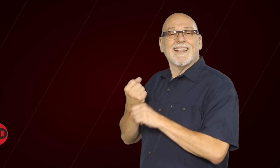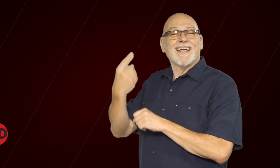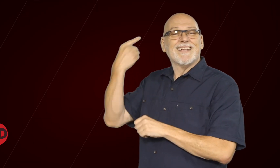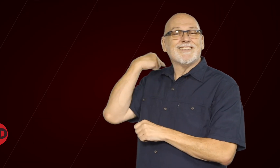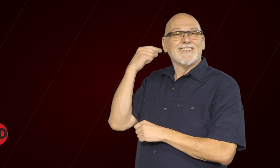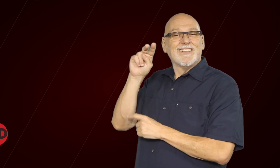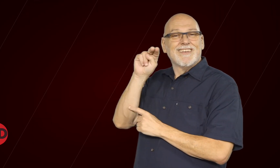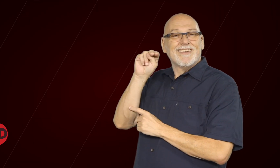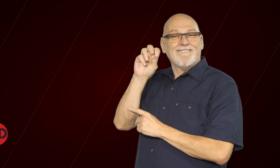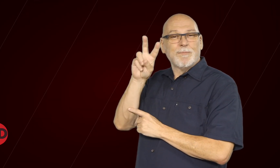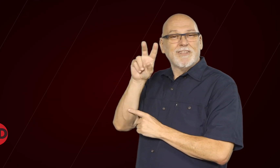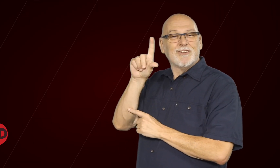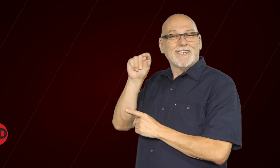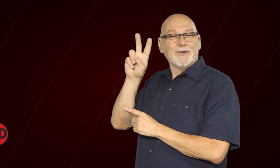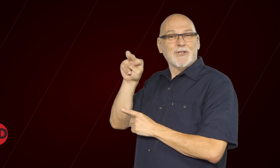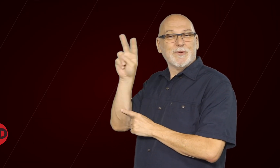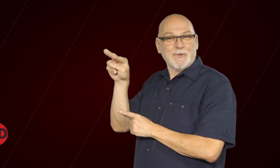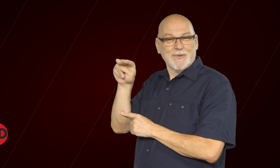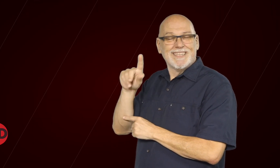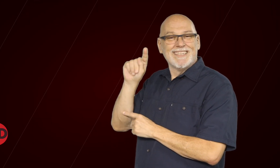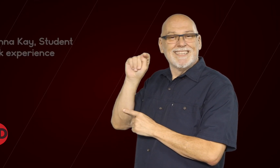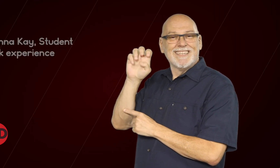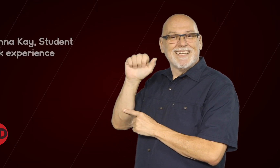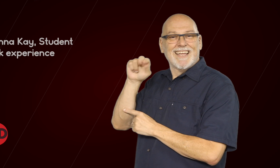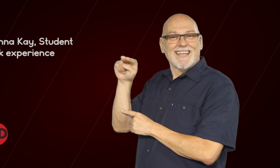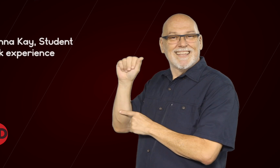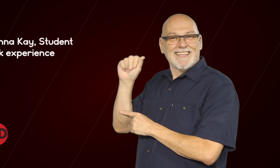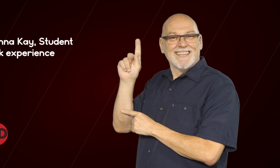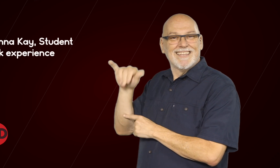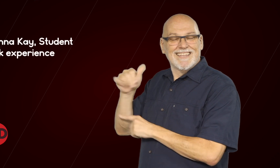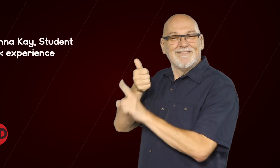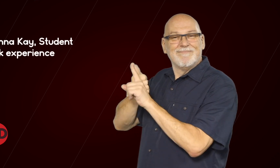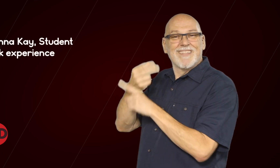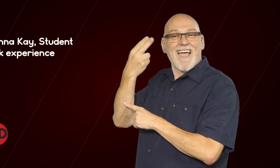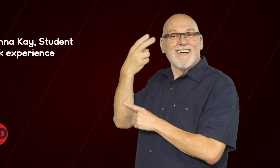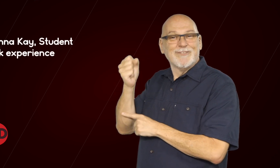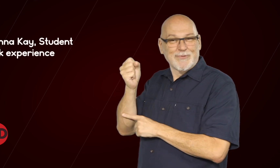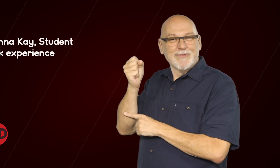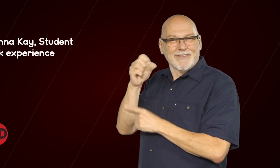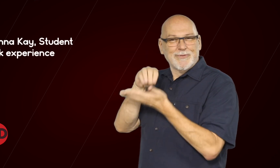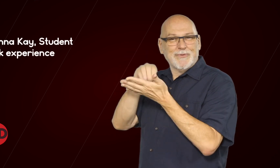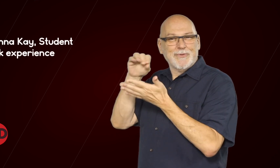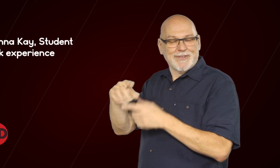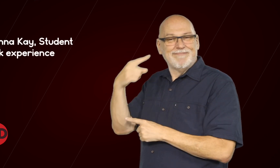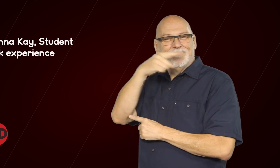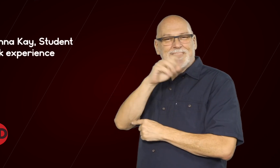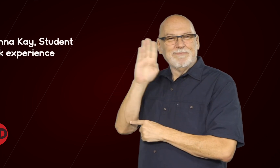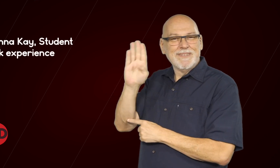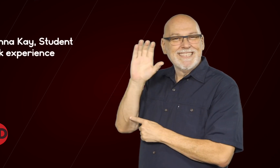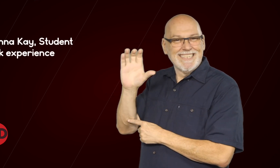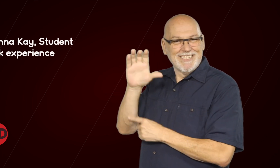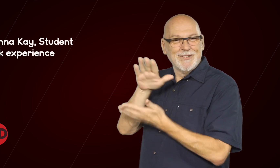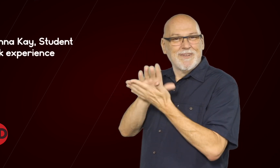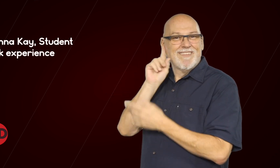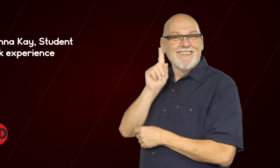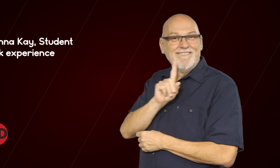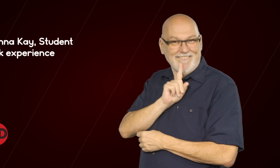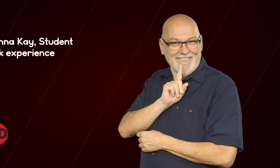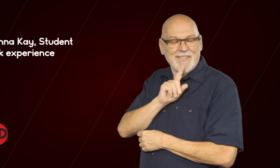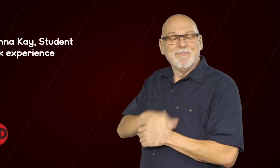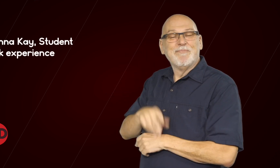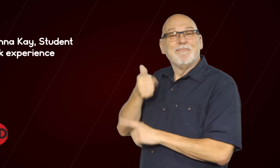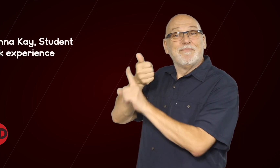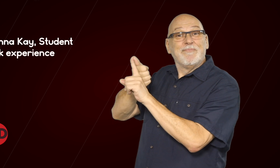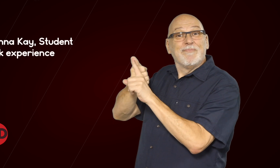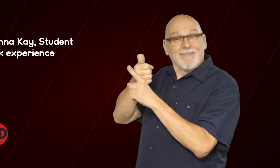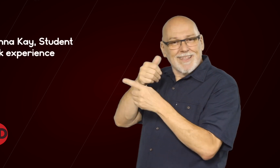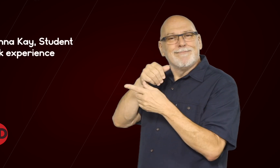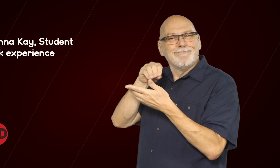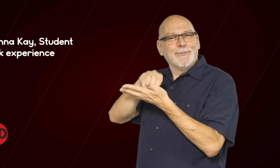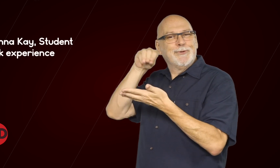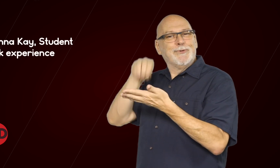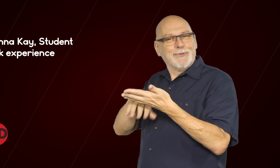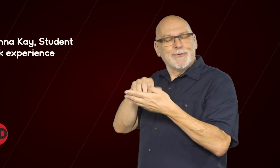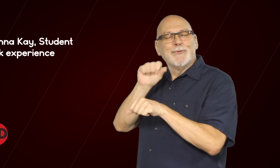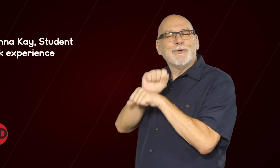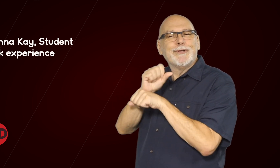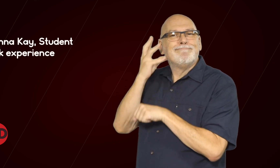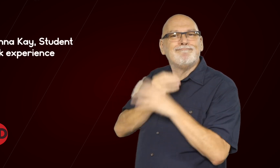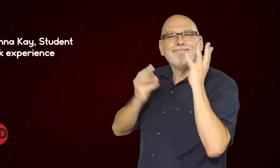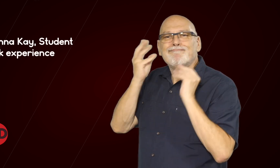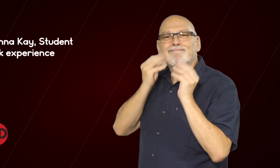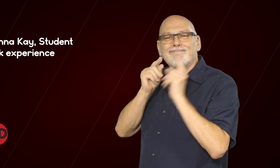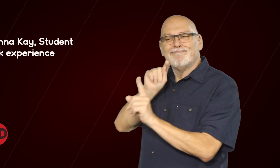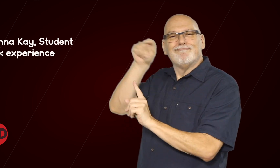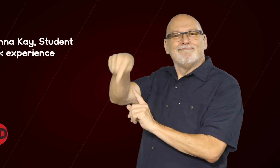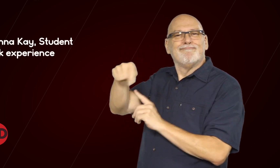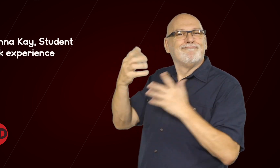[ANSELMO]: In November 2022 Teanna Kay, a high school student at BC School